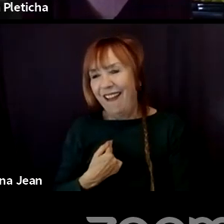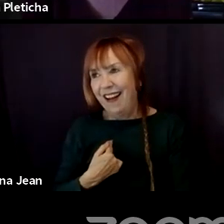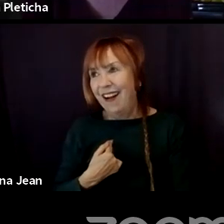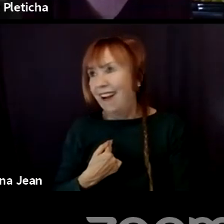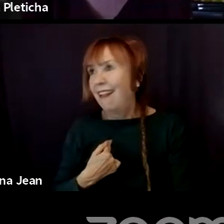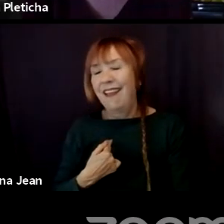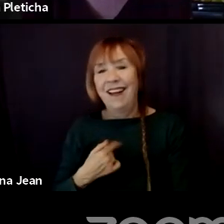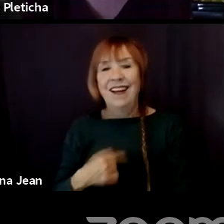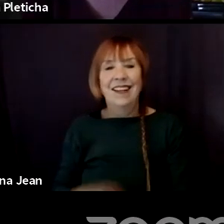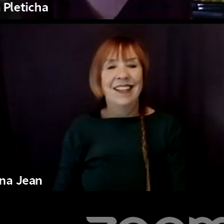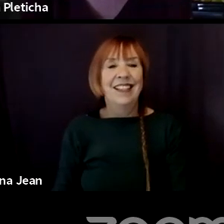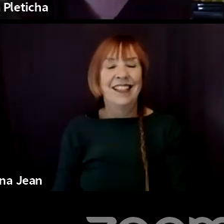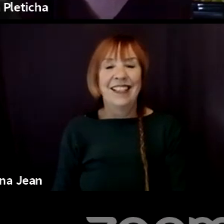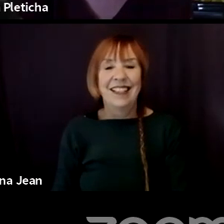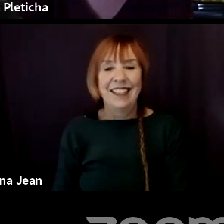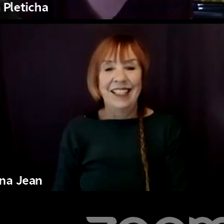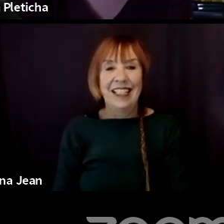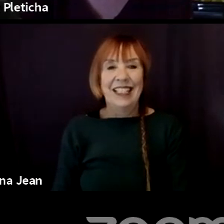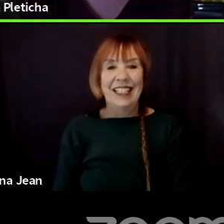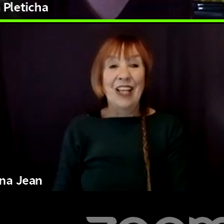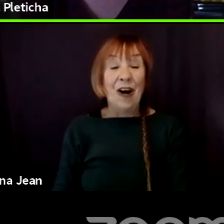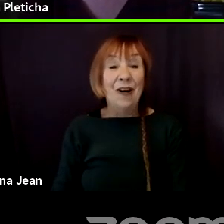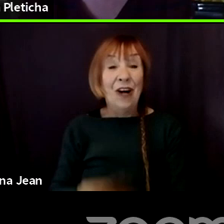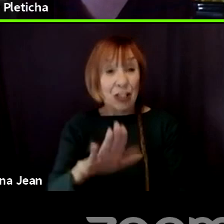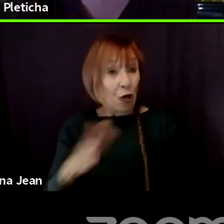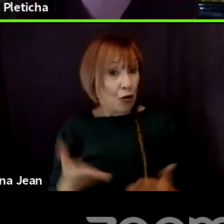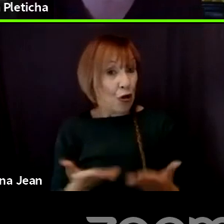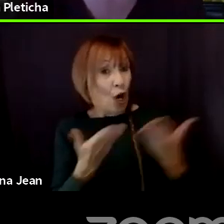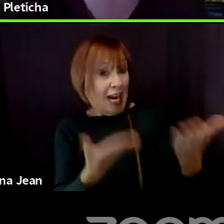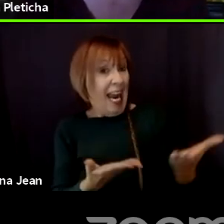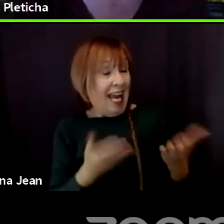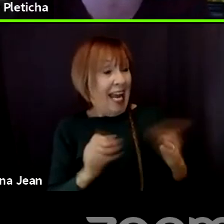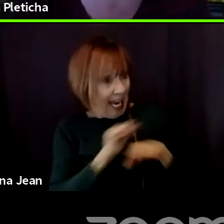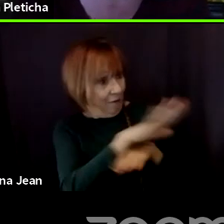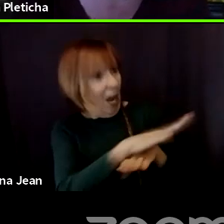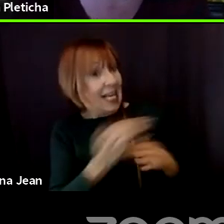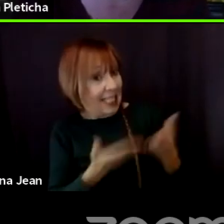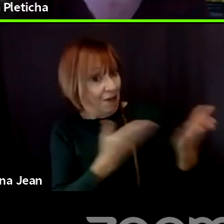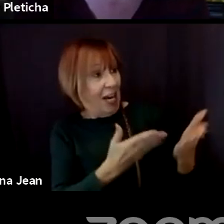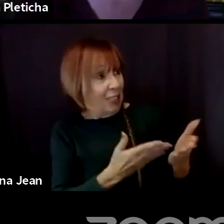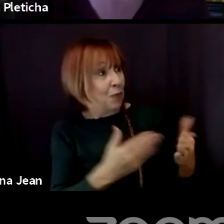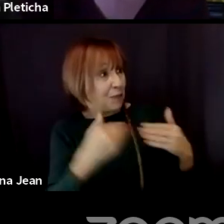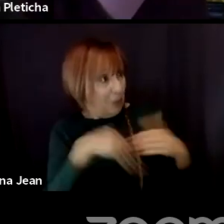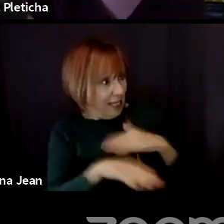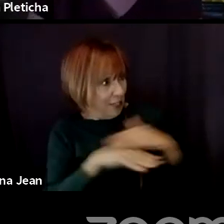So, your answer is have kids. You're gonna do it, now's the time, right?